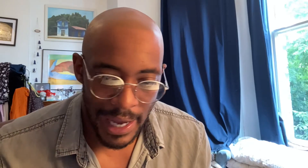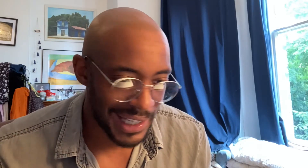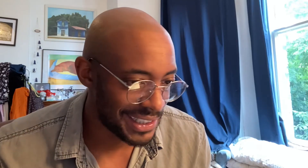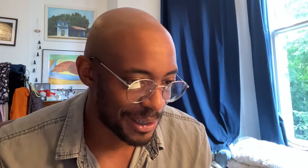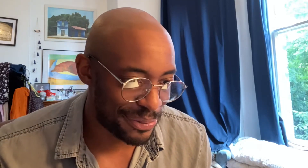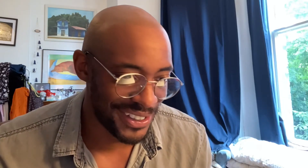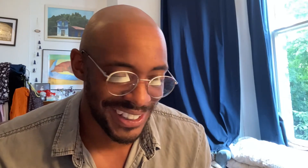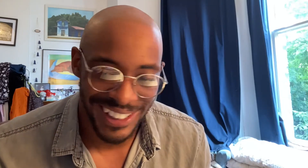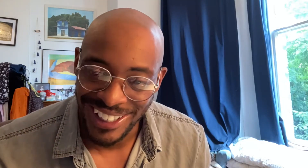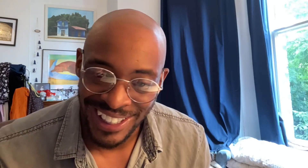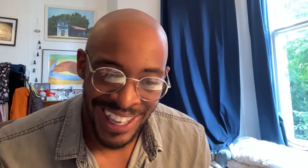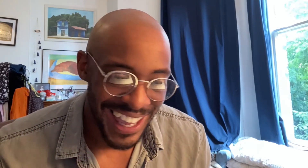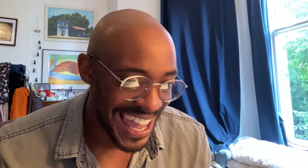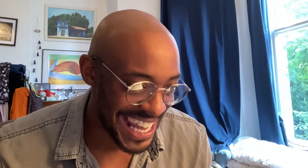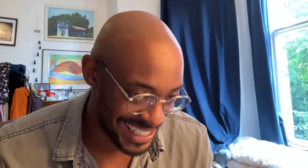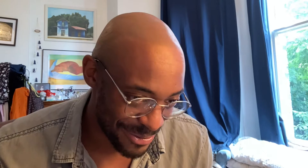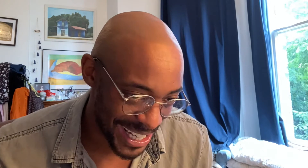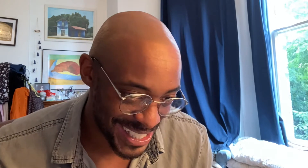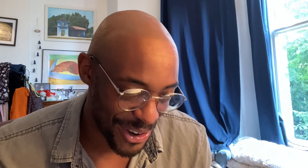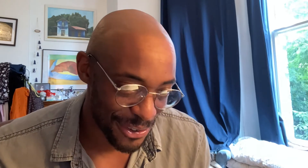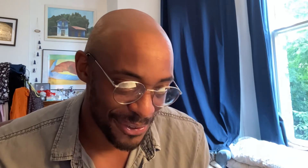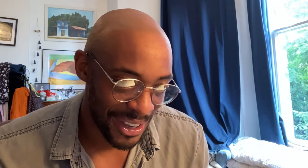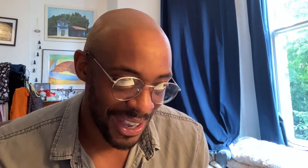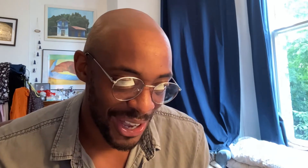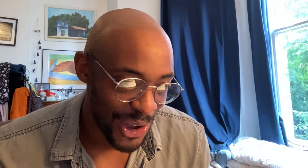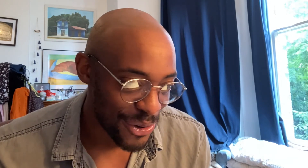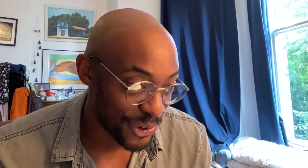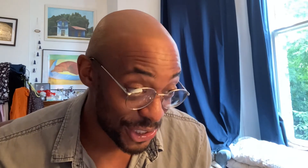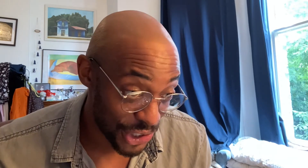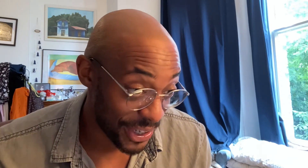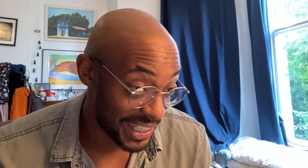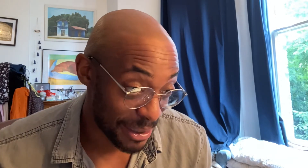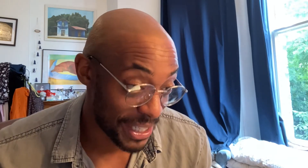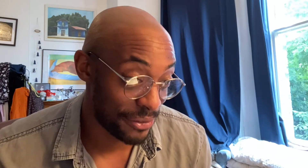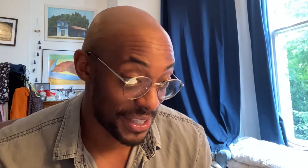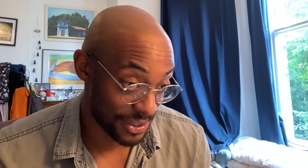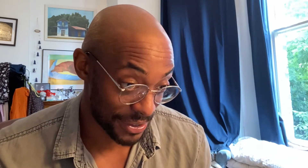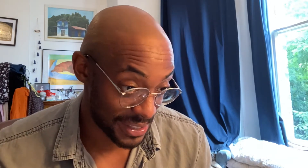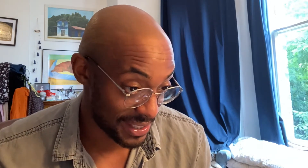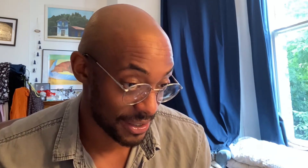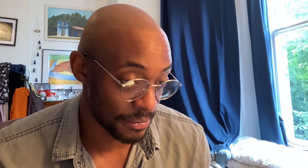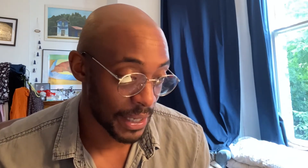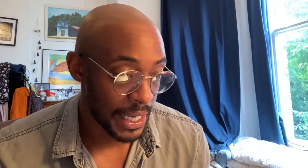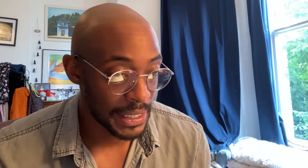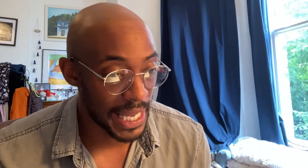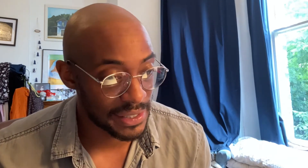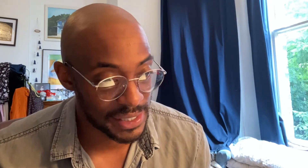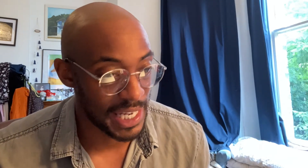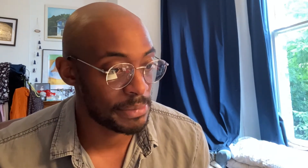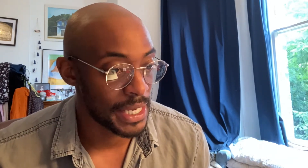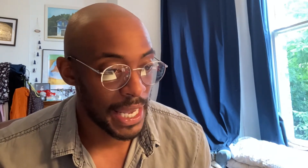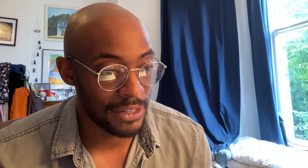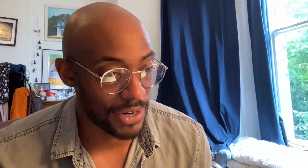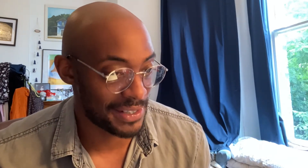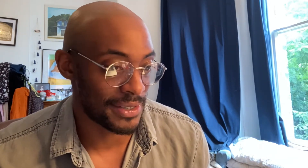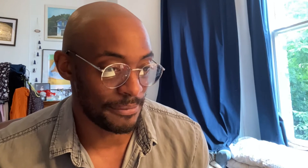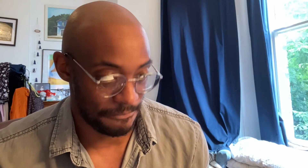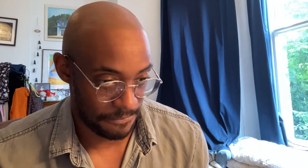I ended up hating myself for enjoying the benefits of a system that is steeped in racism.